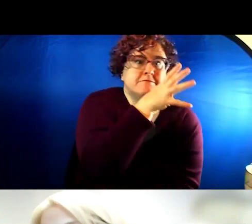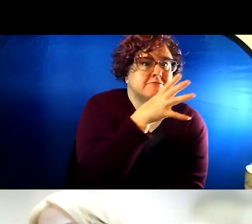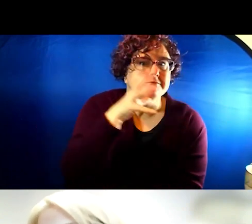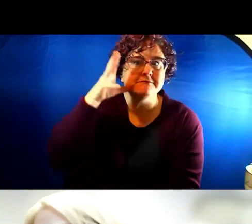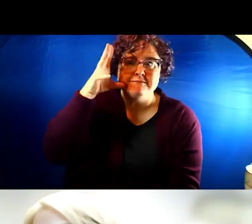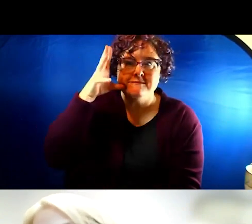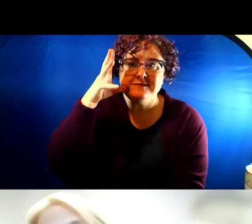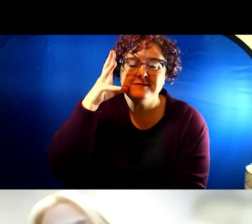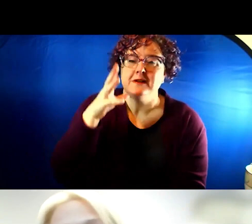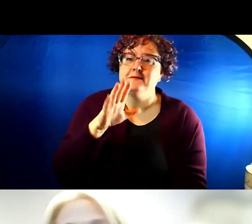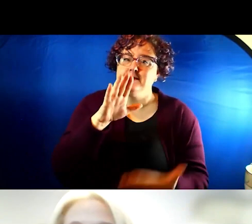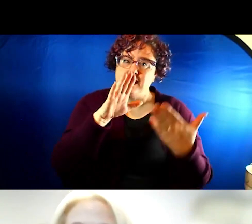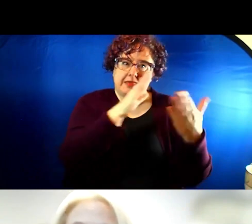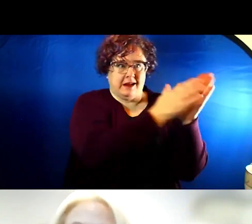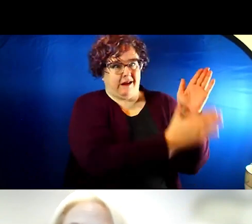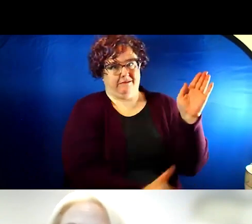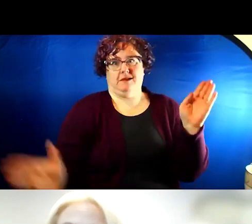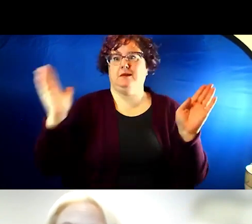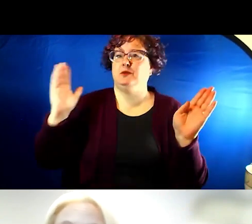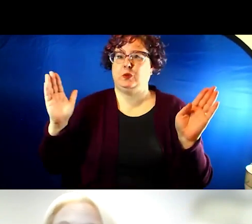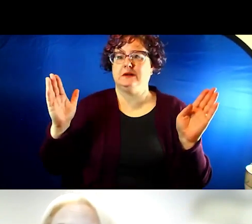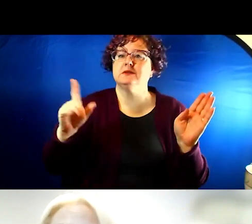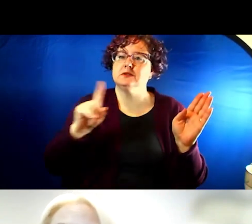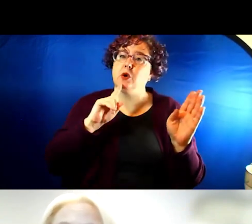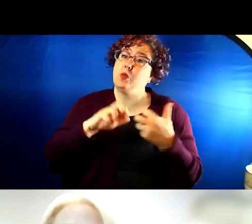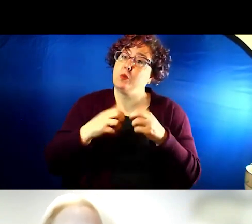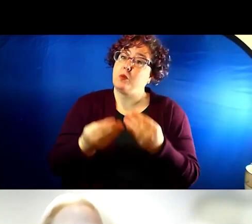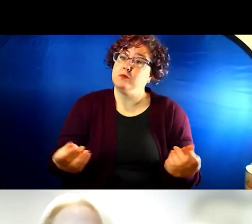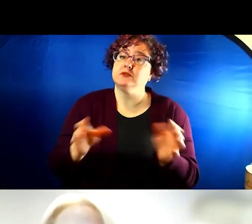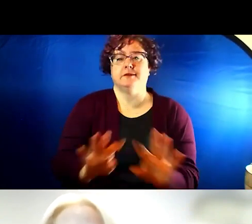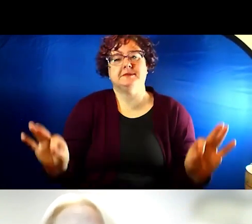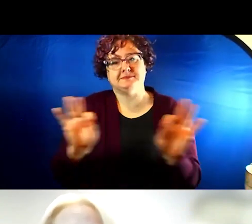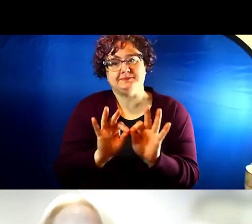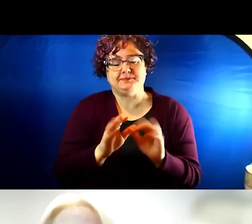SOME OF THE THINGS THAT WE HAVE DONE -- WE HAVE DONE THE PEER